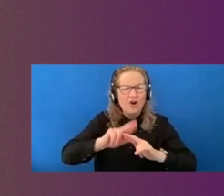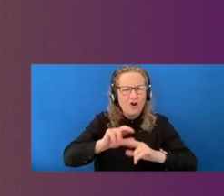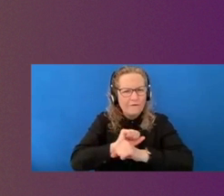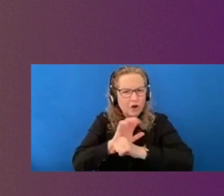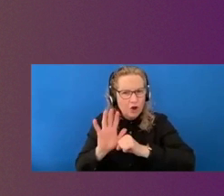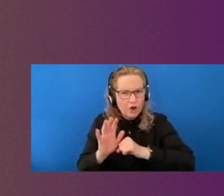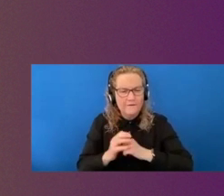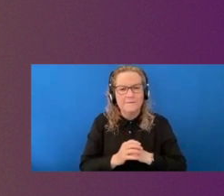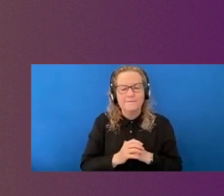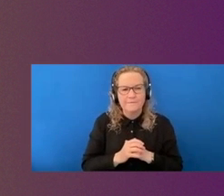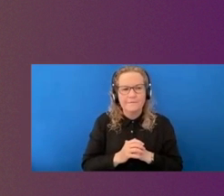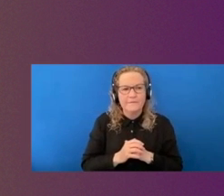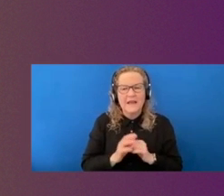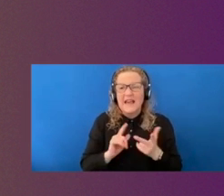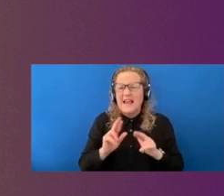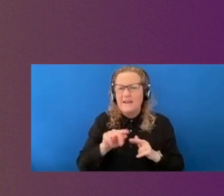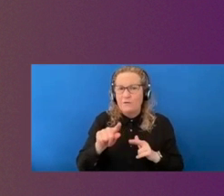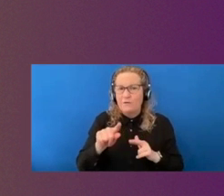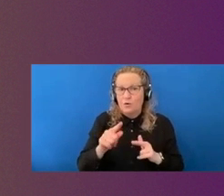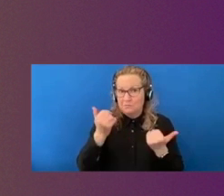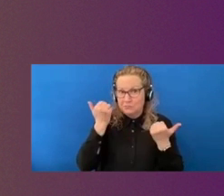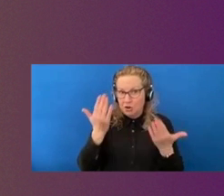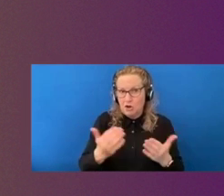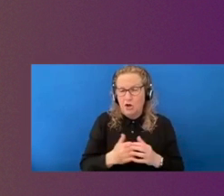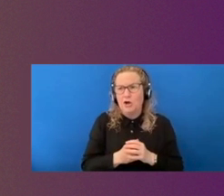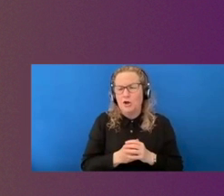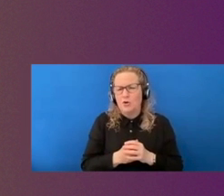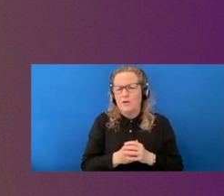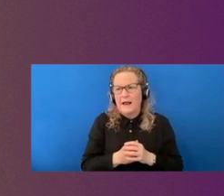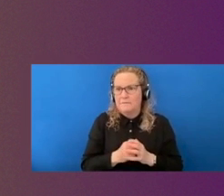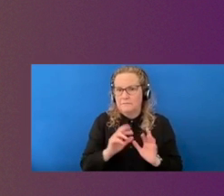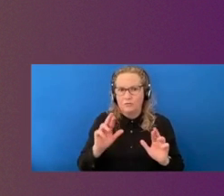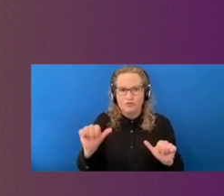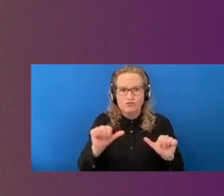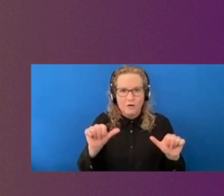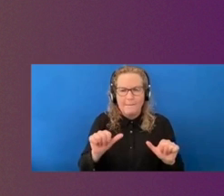know and I hope this is okay it's more of a personal curiosity I guess you've come into